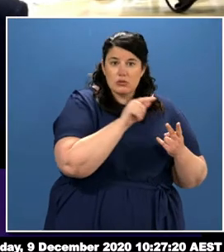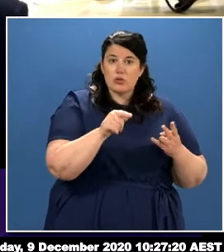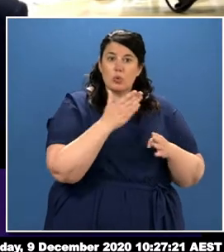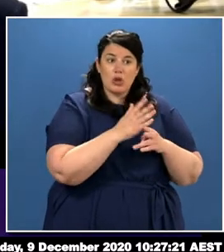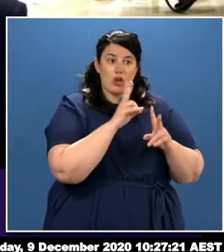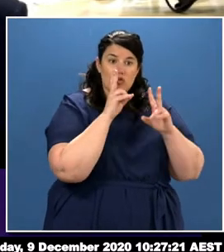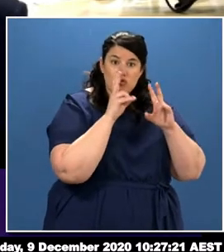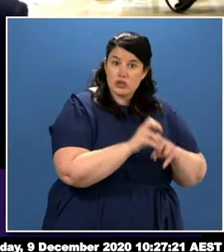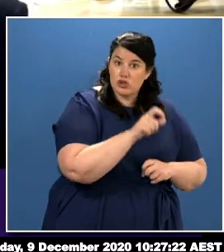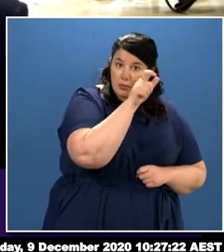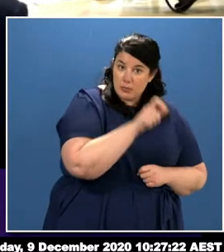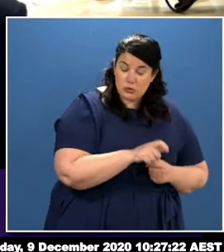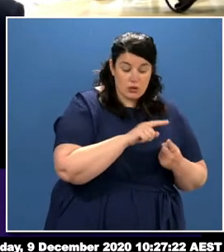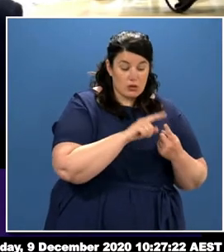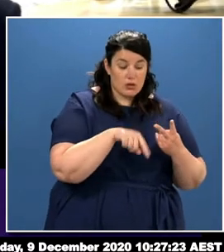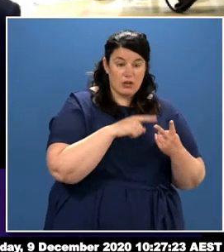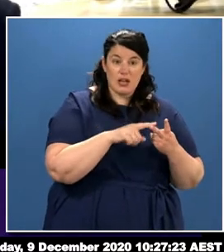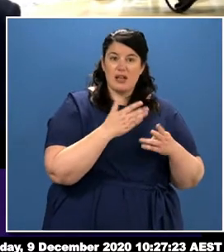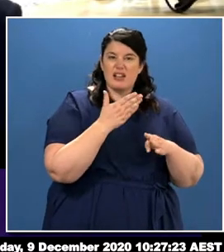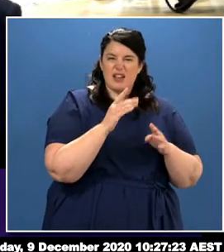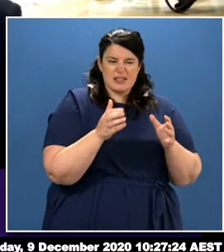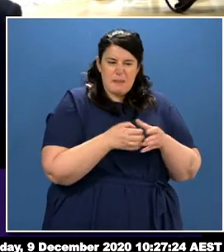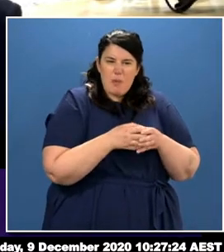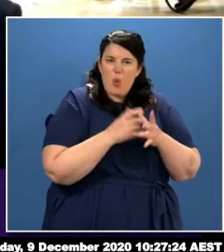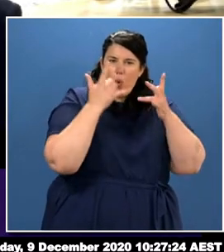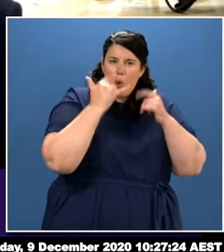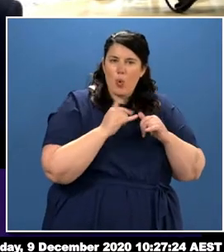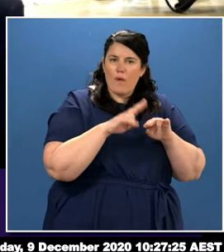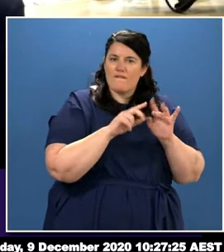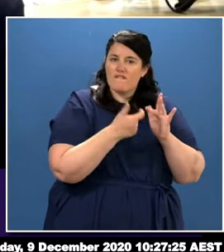research clerk and you worked in a small litigation firm, is that right? Yes.